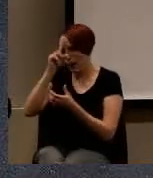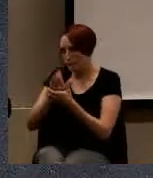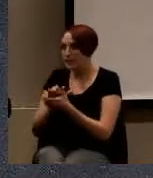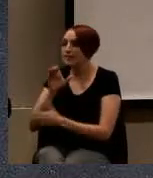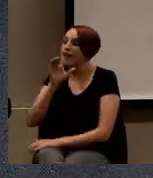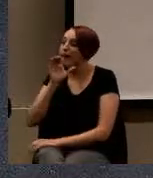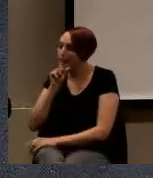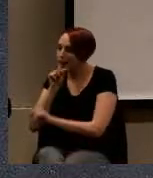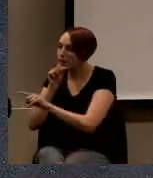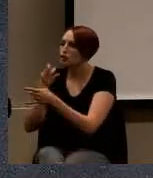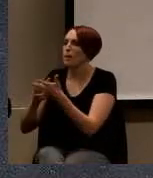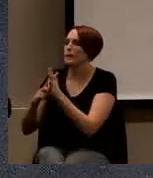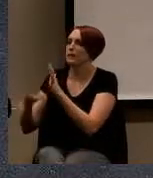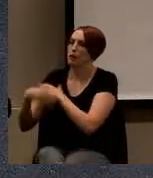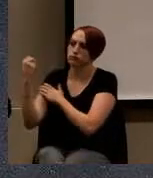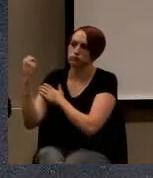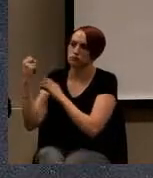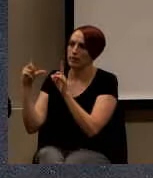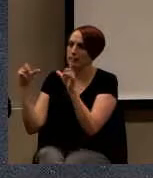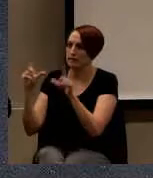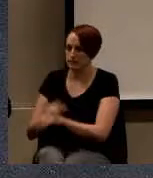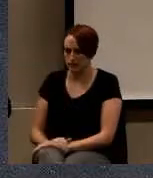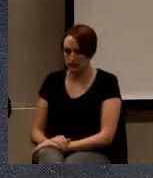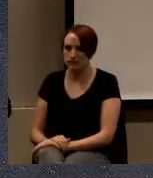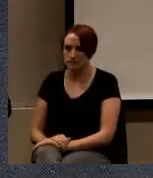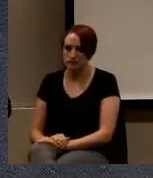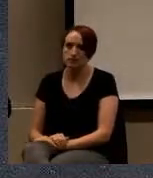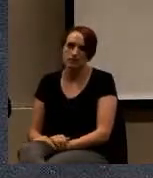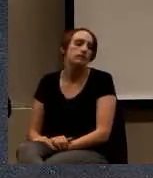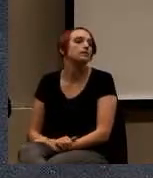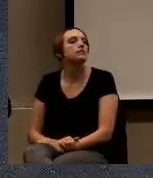It's different for everyone.